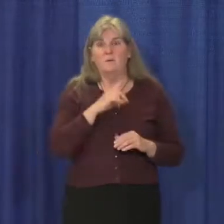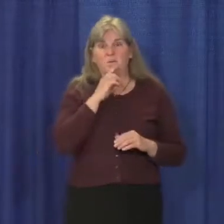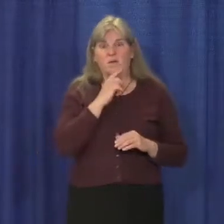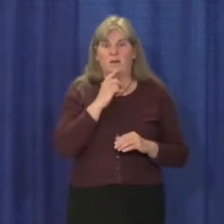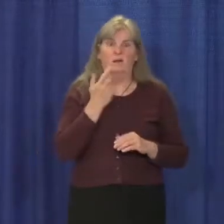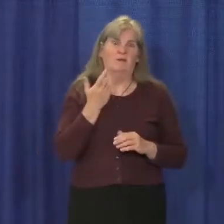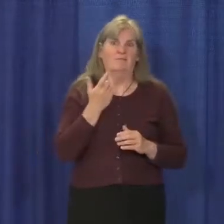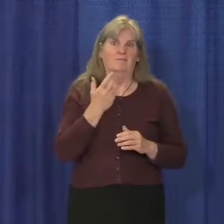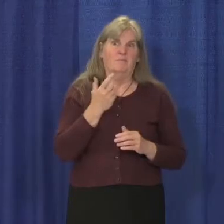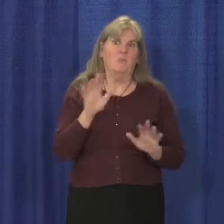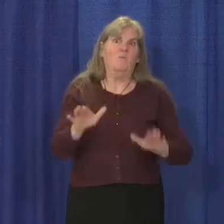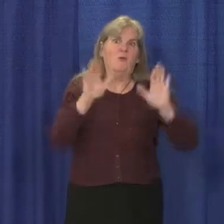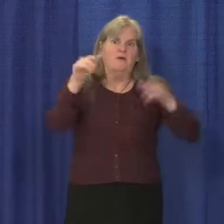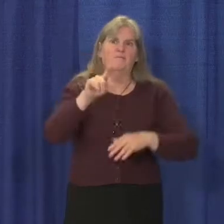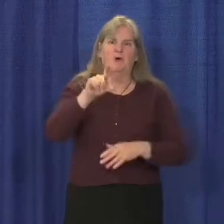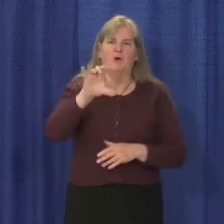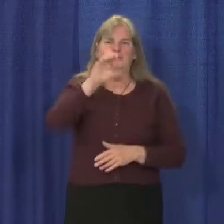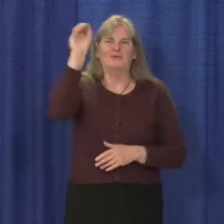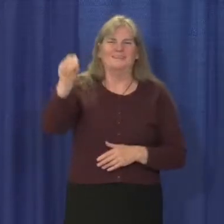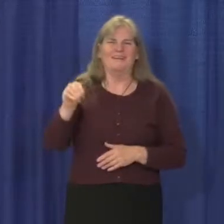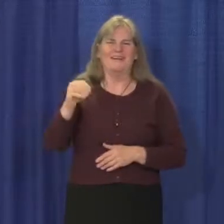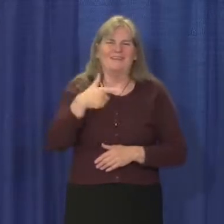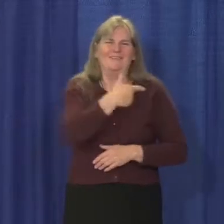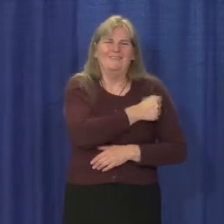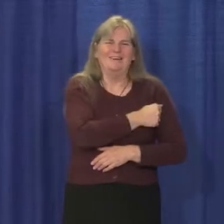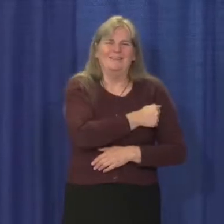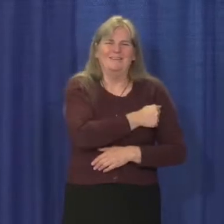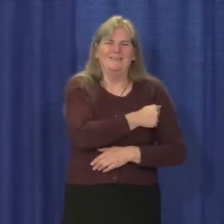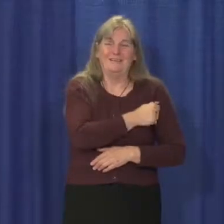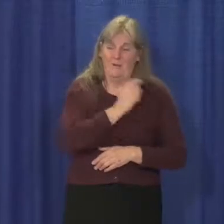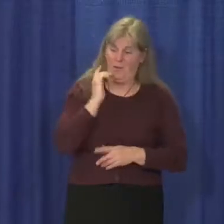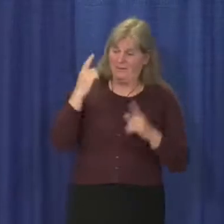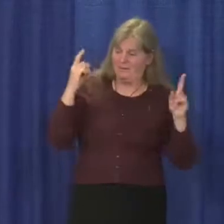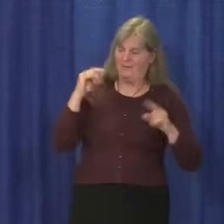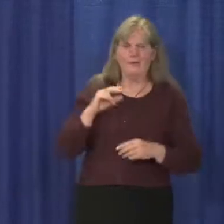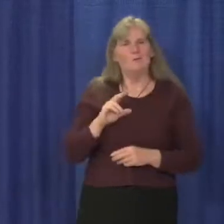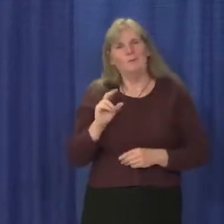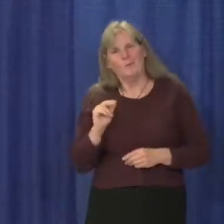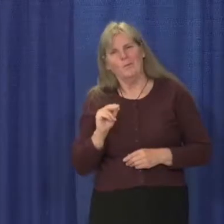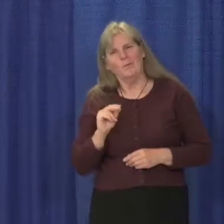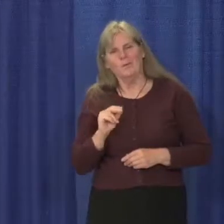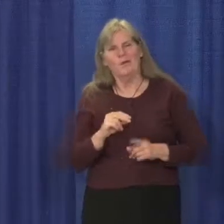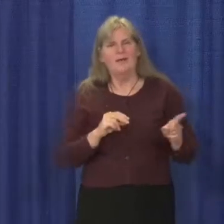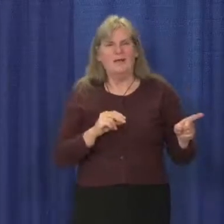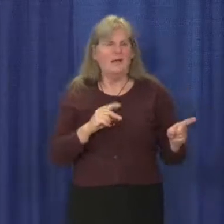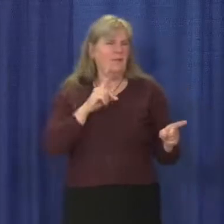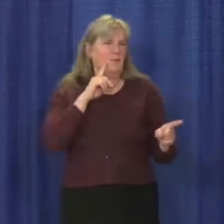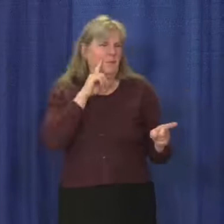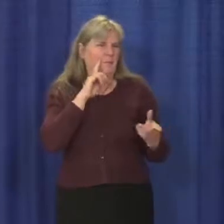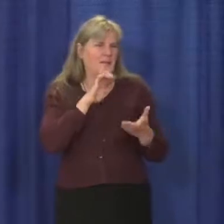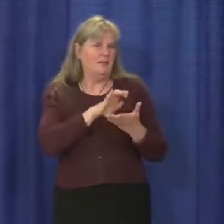100 percent vaccination. We won't get there. Doctor Hanley has mentioned he believed there is about